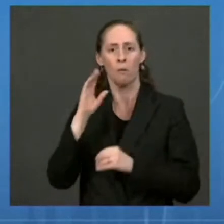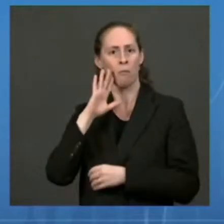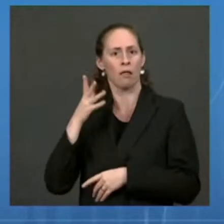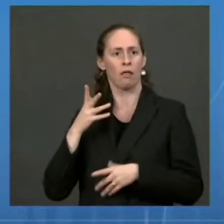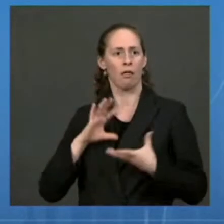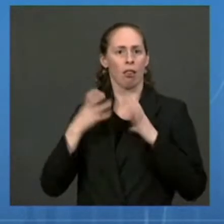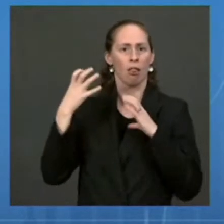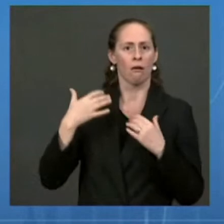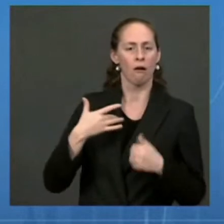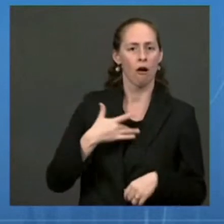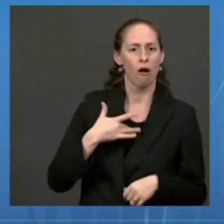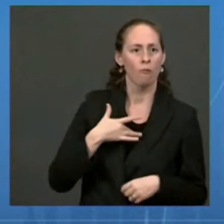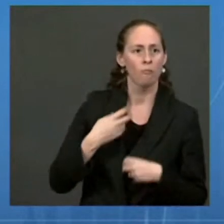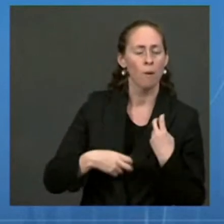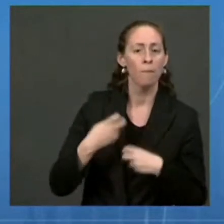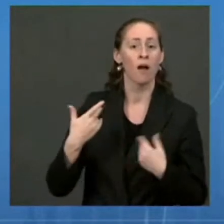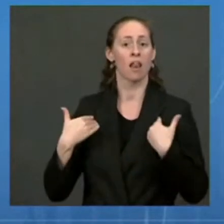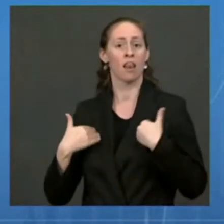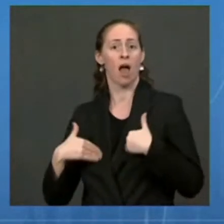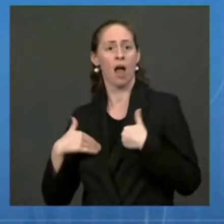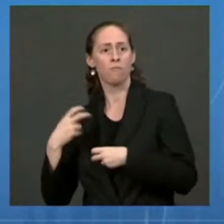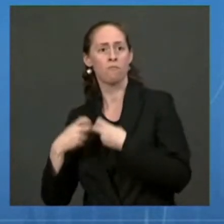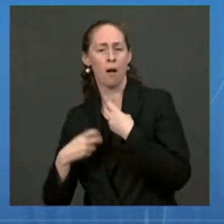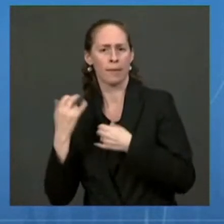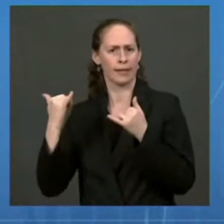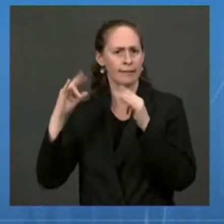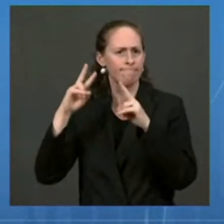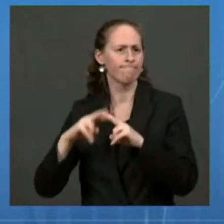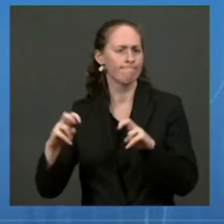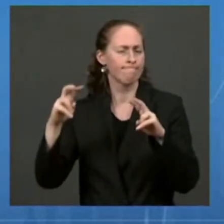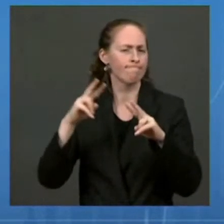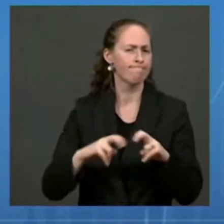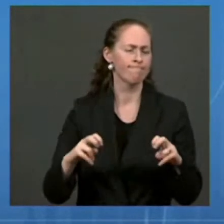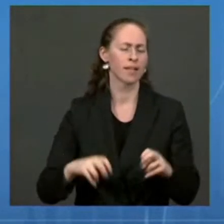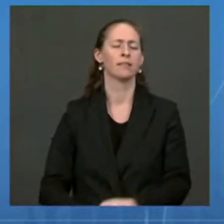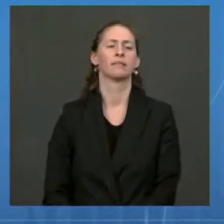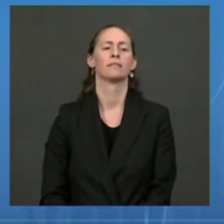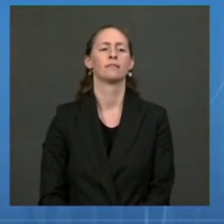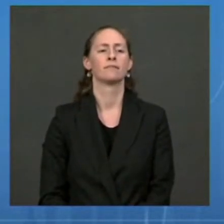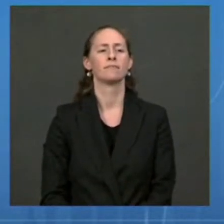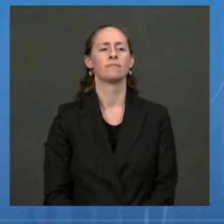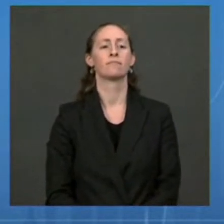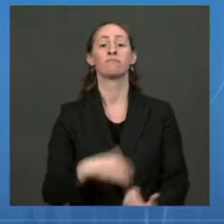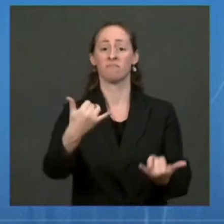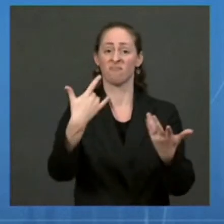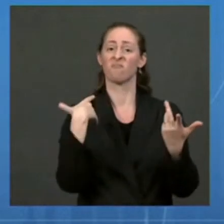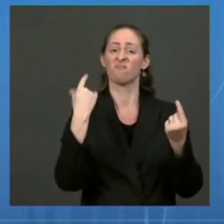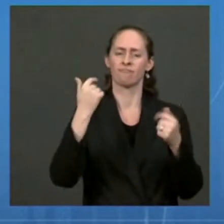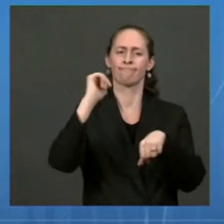THAT IS SUCH AS CARDIOVASCULAR